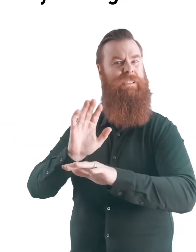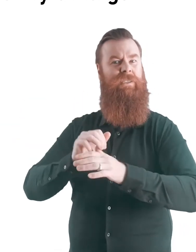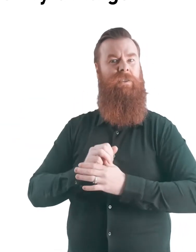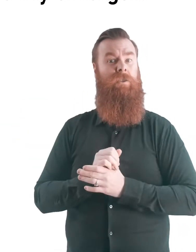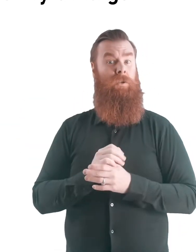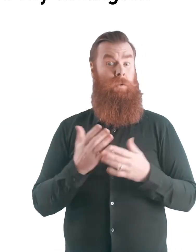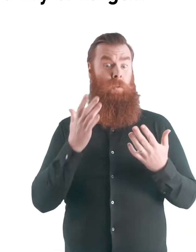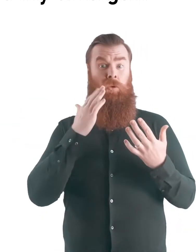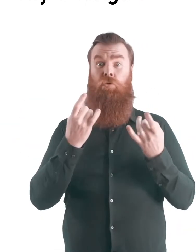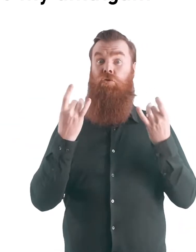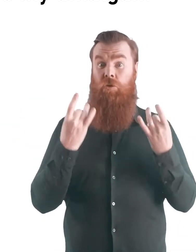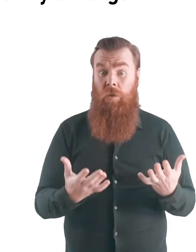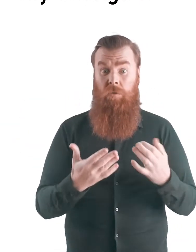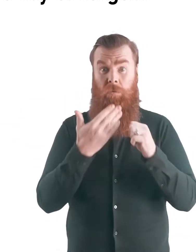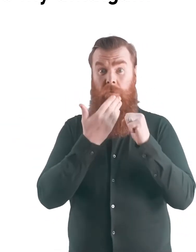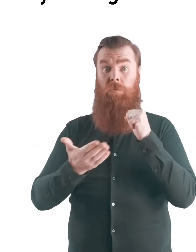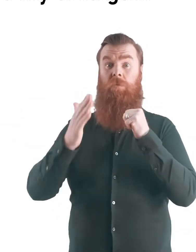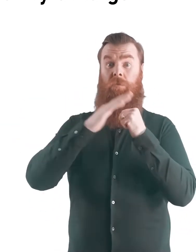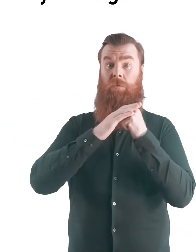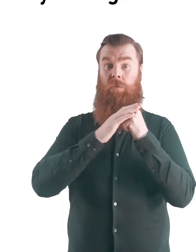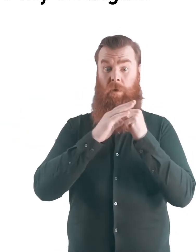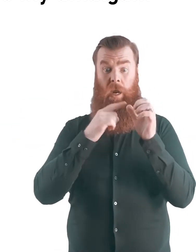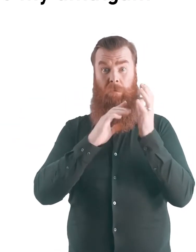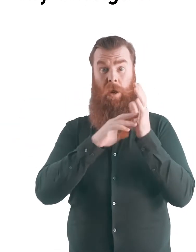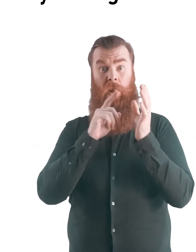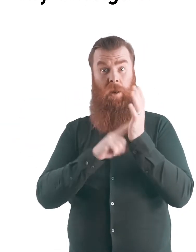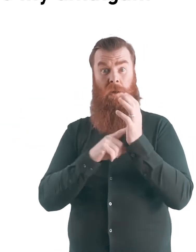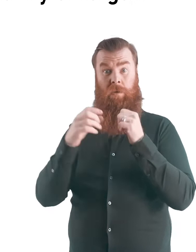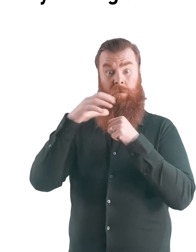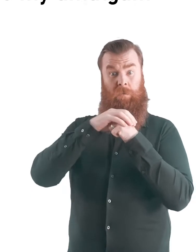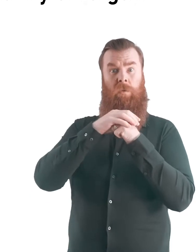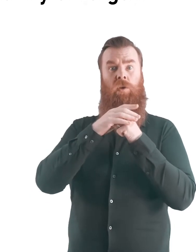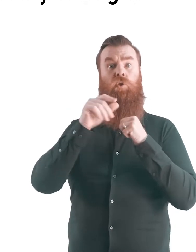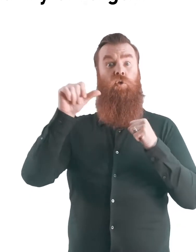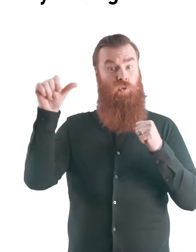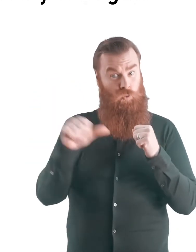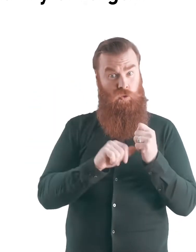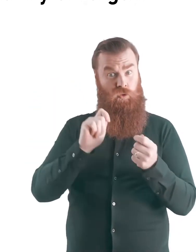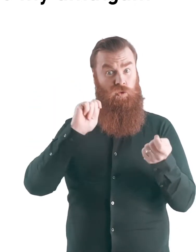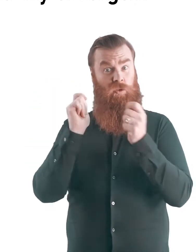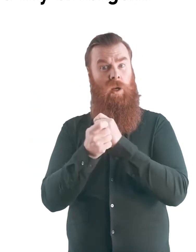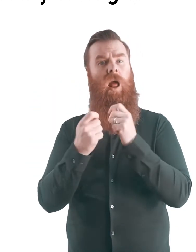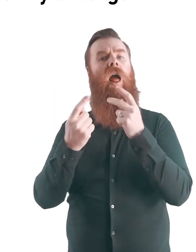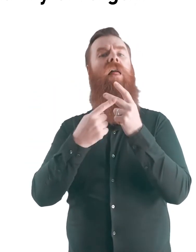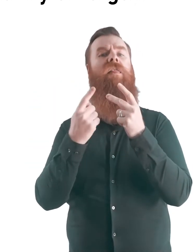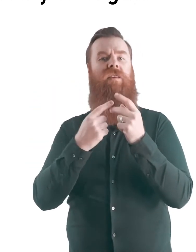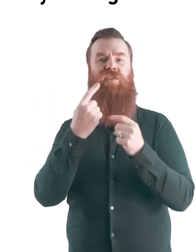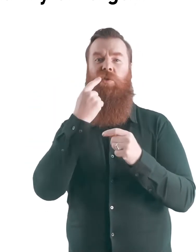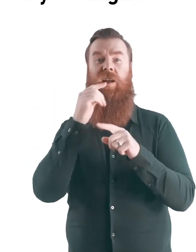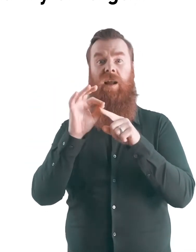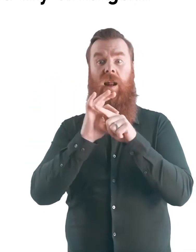So, if you already have amalgam fillings, should you get them changed for a tooth-coloured filling?